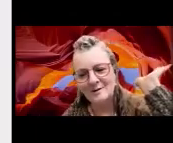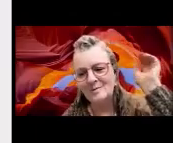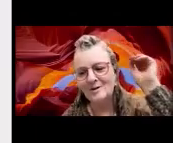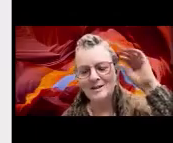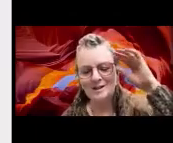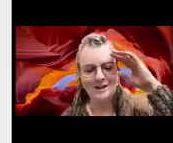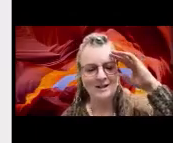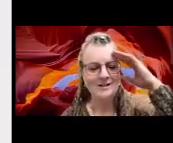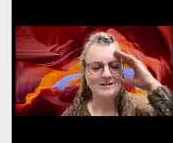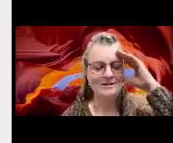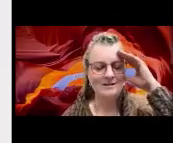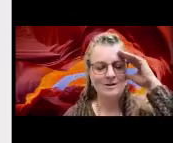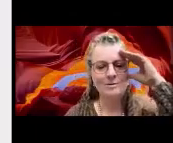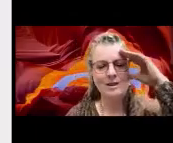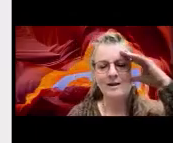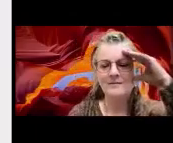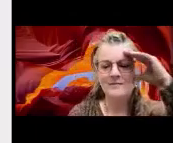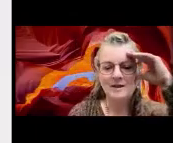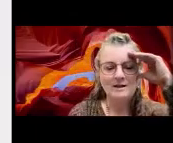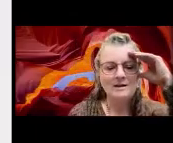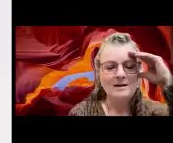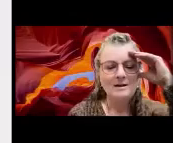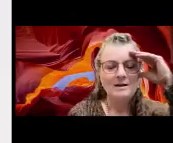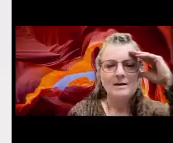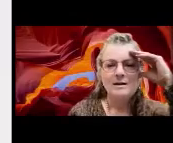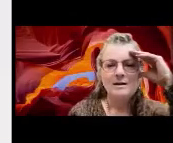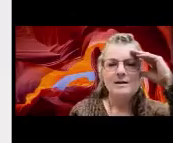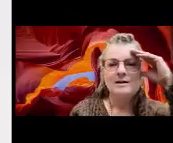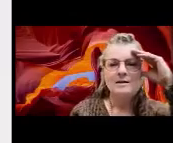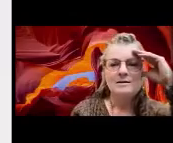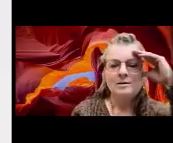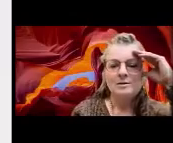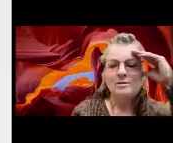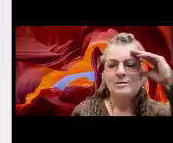and you've already put in the chat, let's, go with that. So,